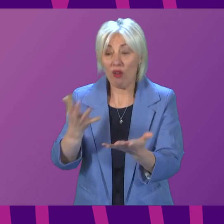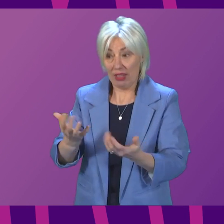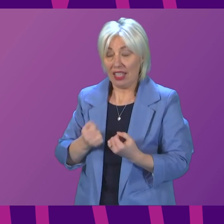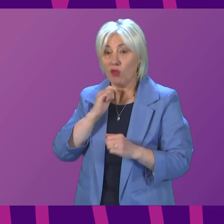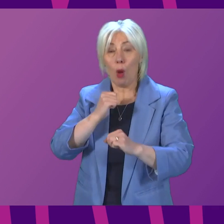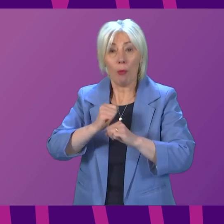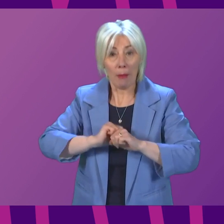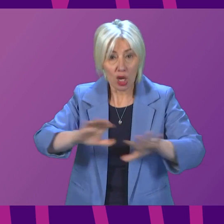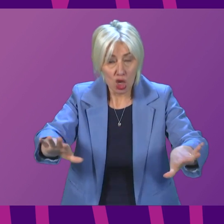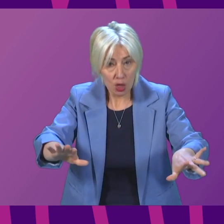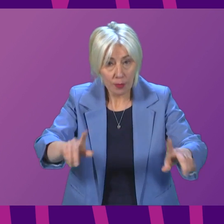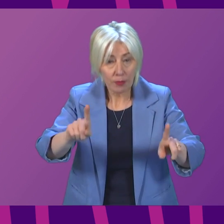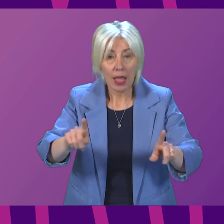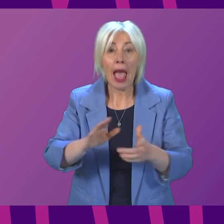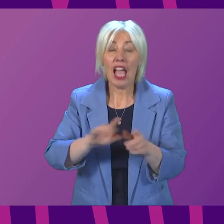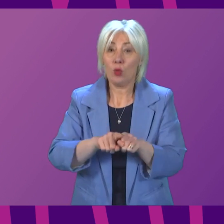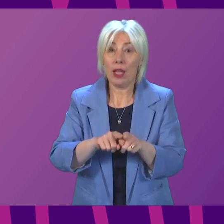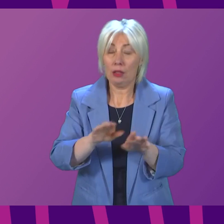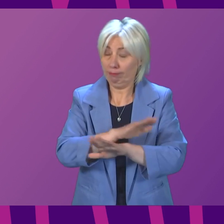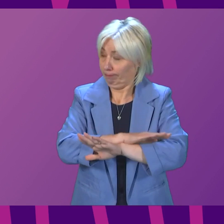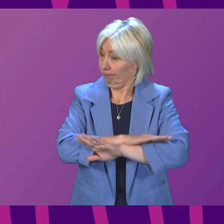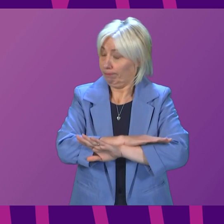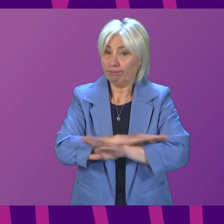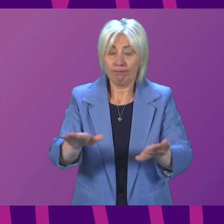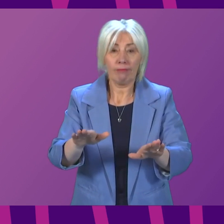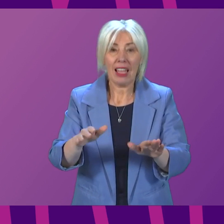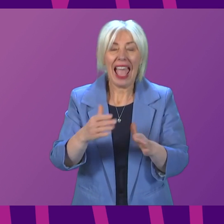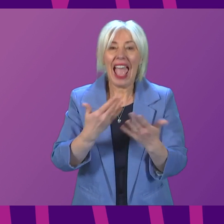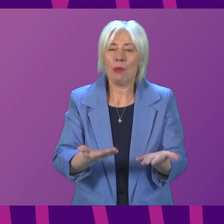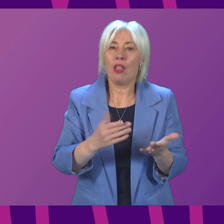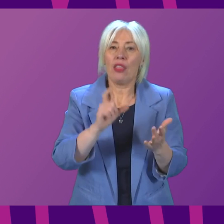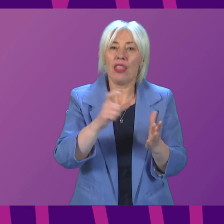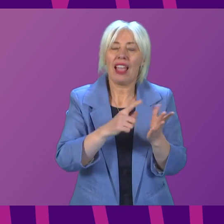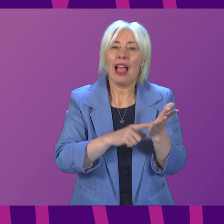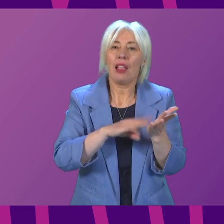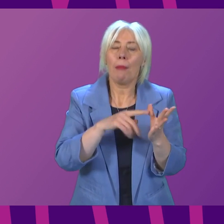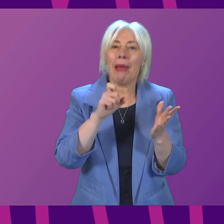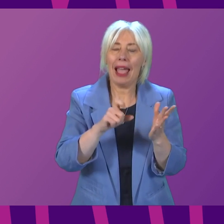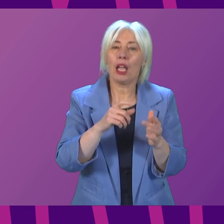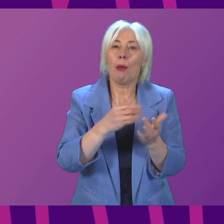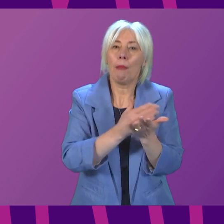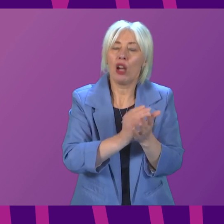Will she rule out any part of the current CalMac contract being awarded as a private